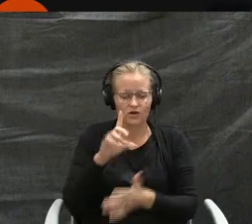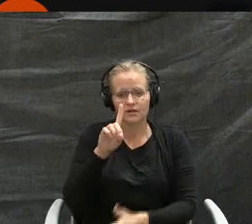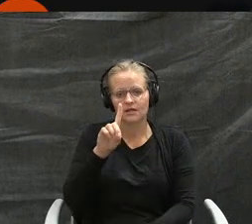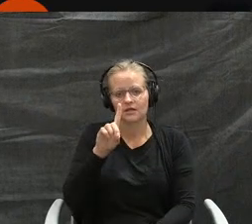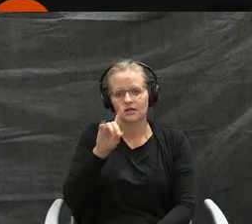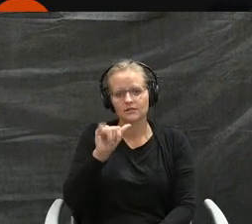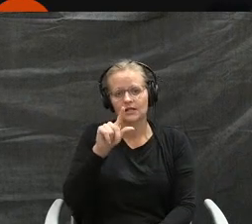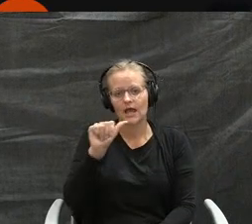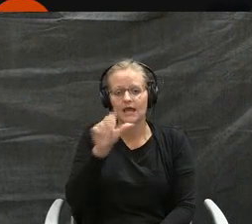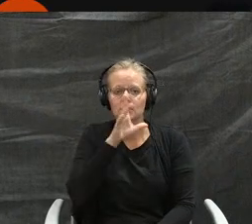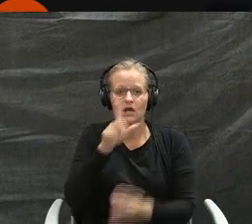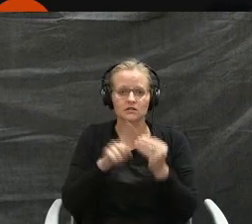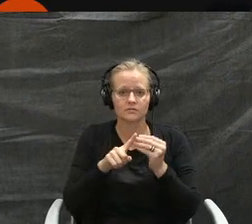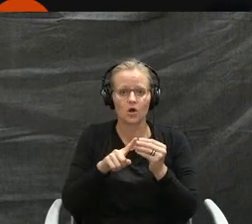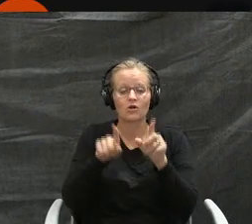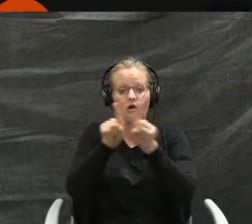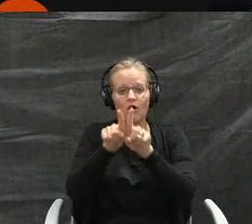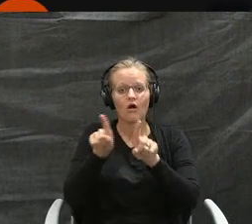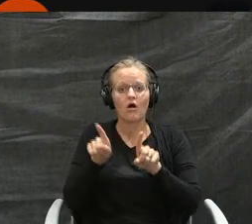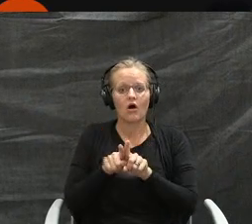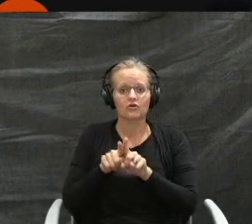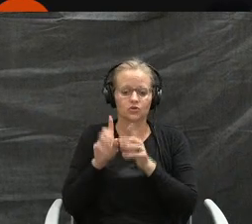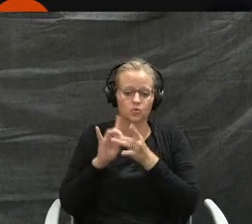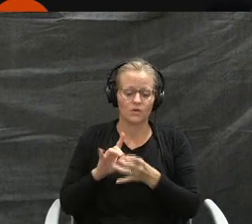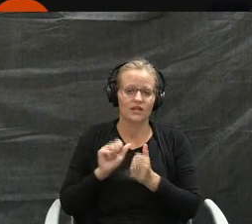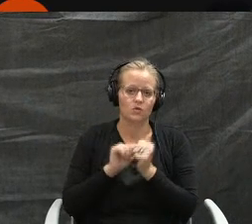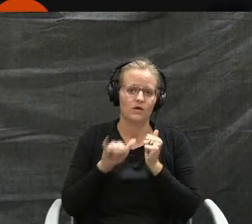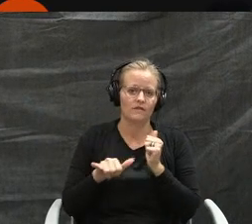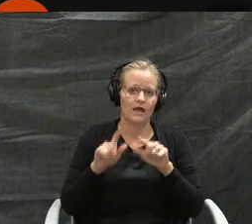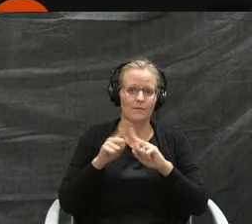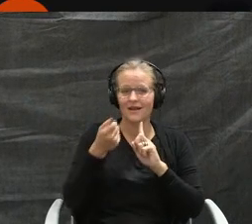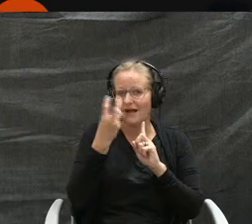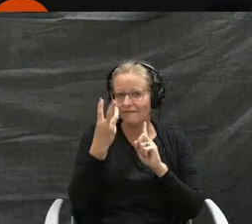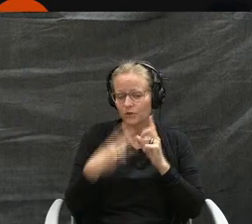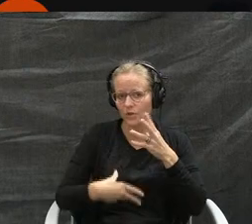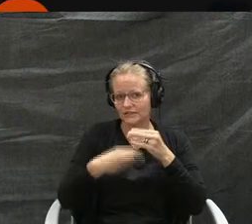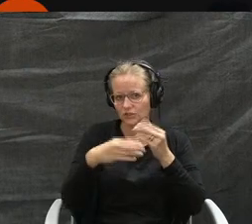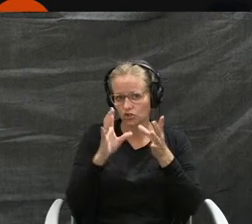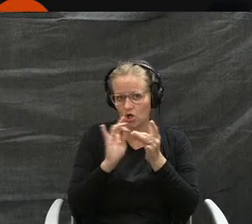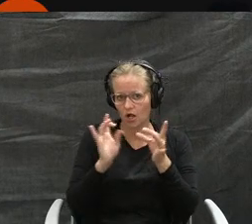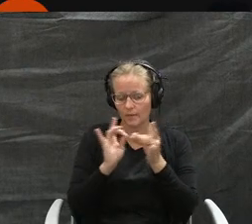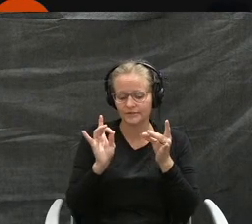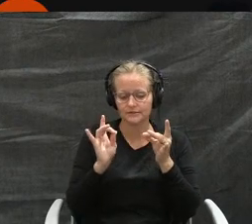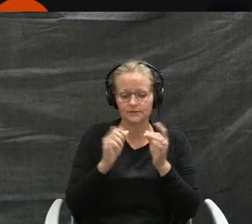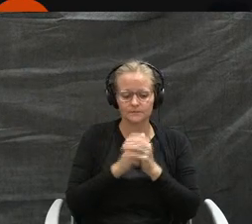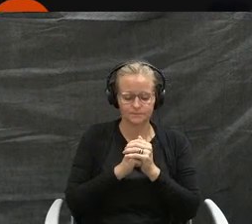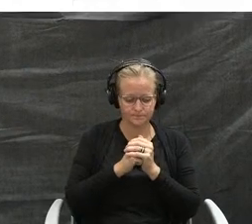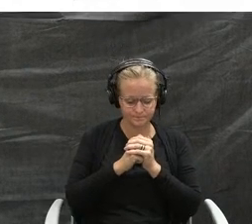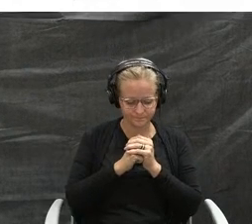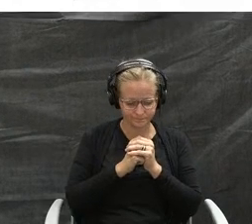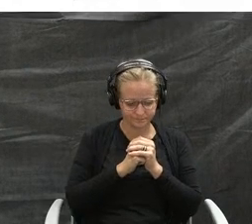about also translates to this, but if you additional comments. Before the school year starts, there are a few recommendations